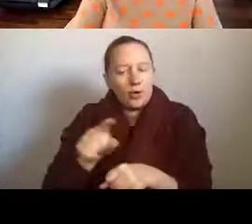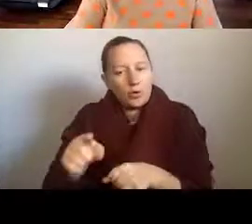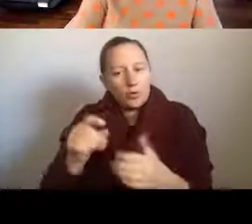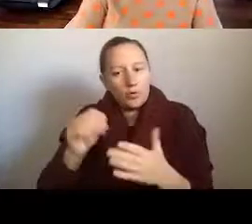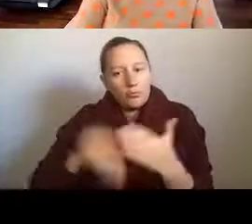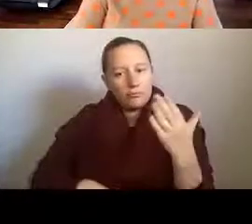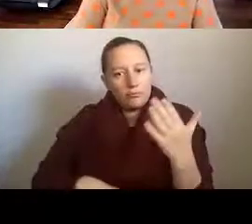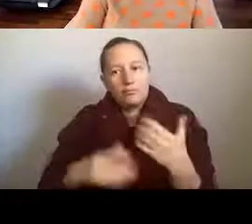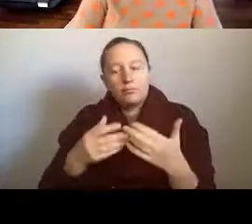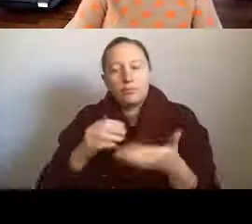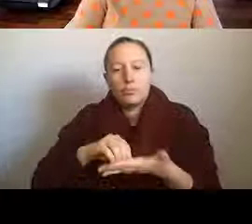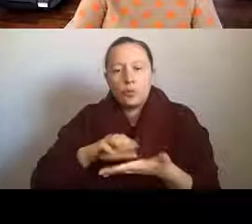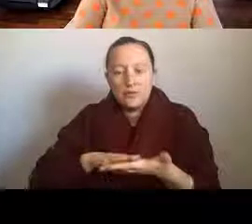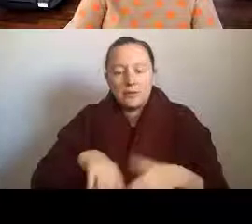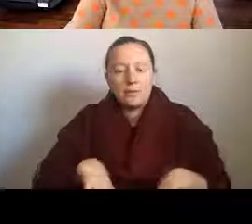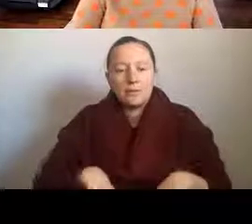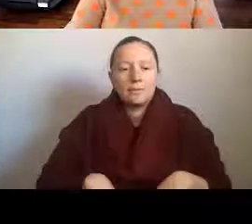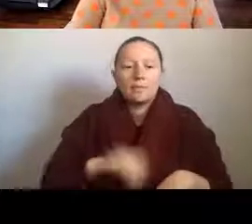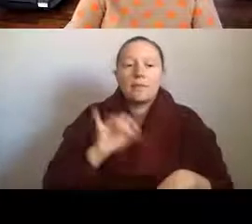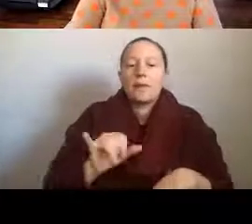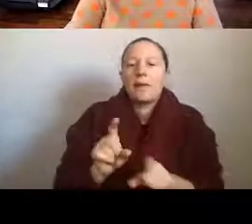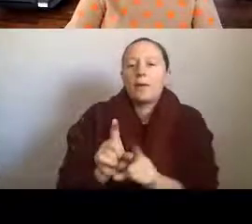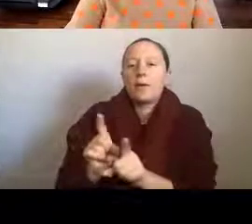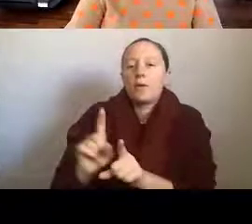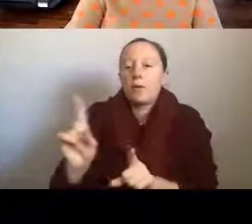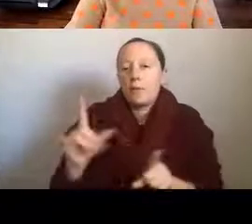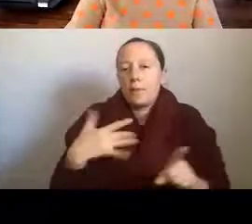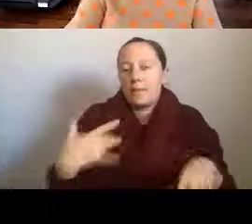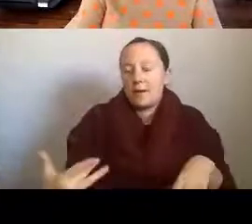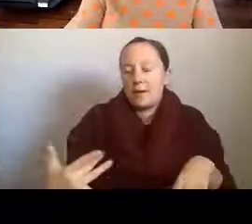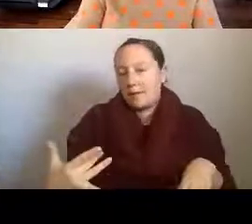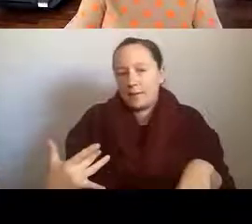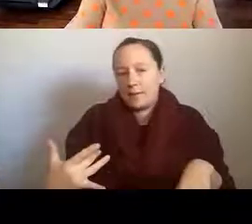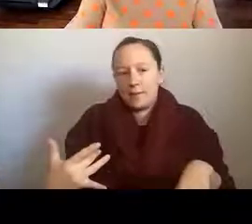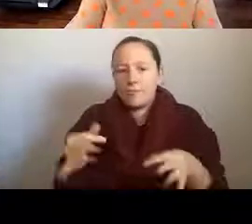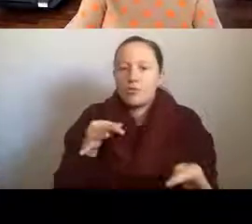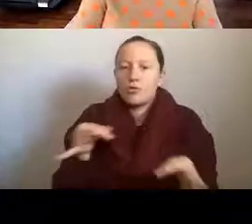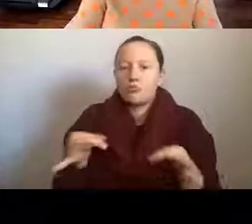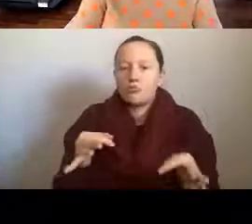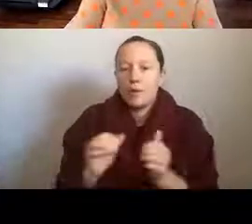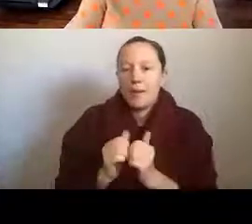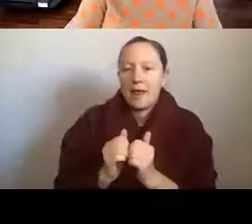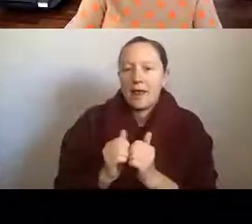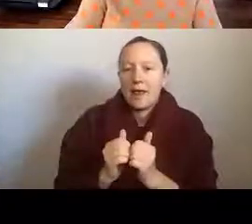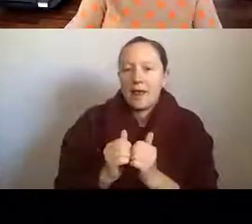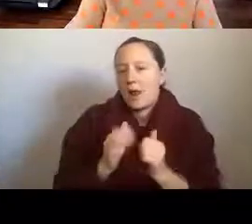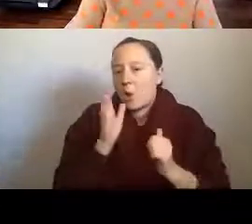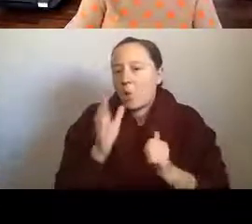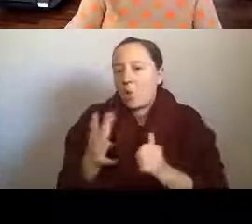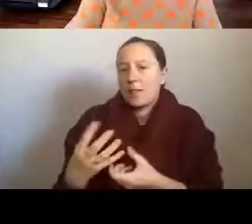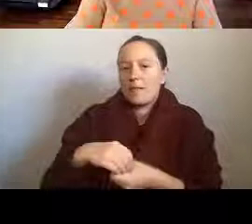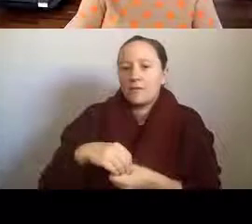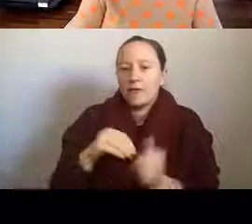This is also the section of the application where you would describe how you're going to involve students in the research.